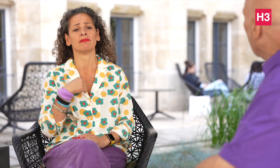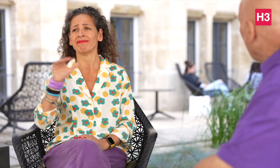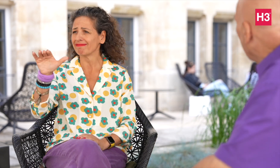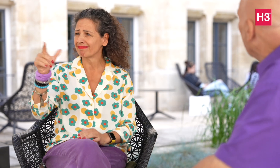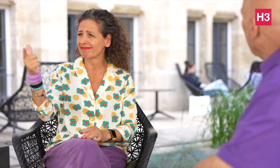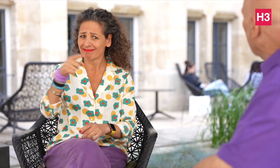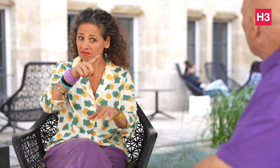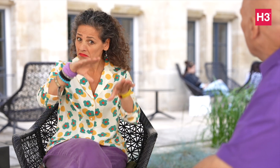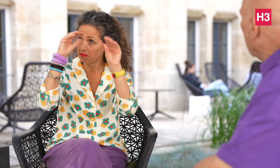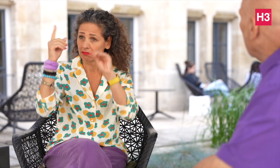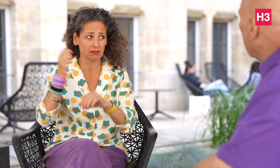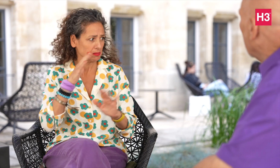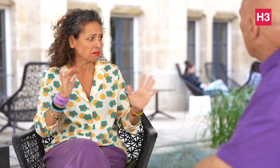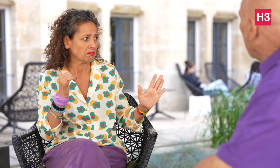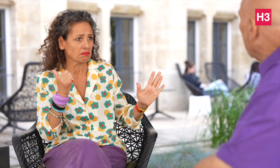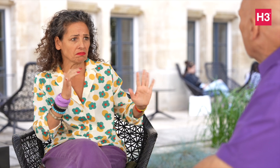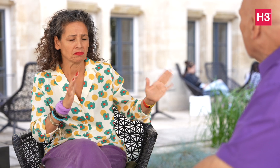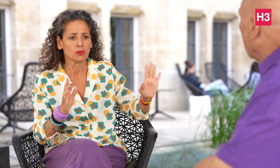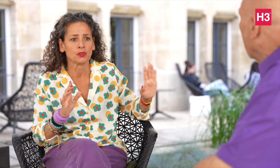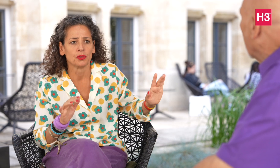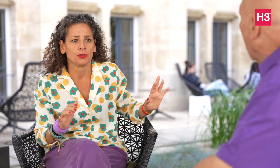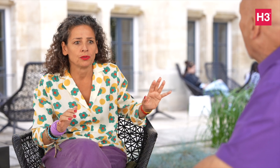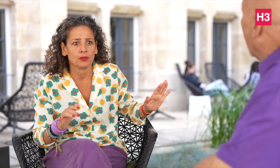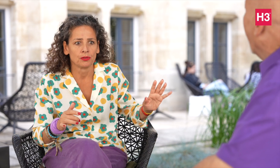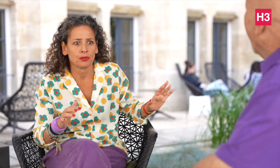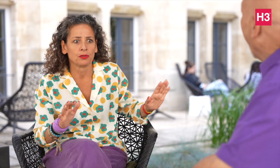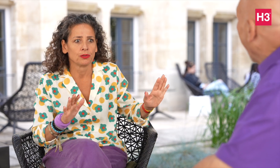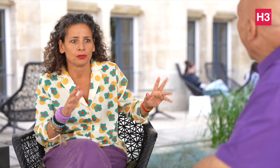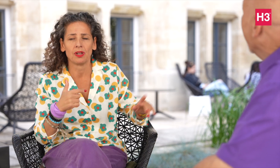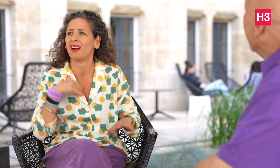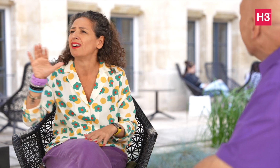yet she could still follow the story.